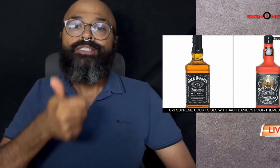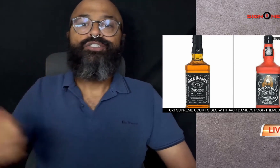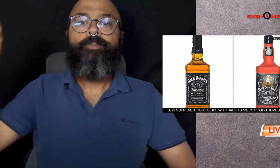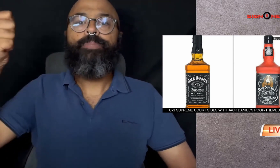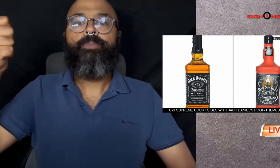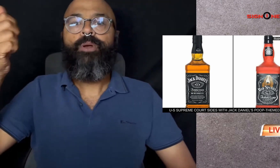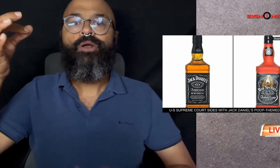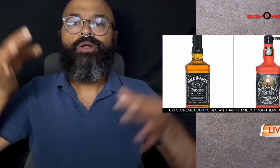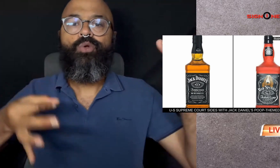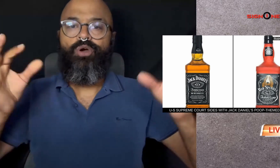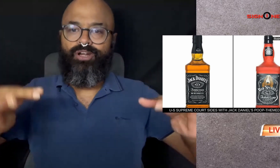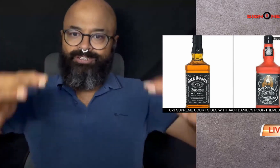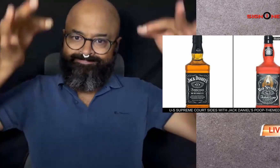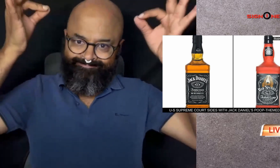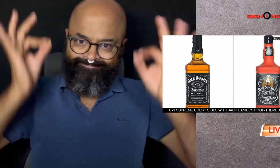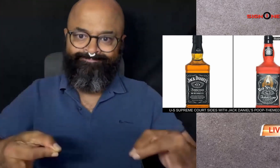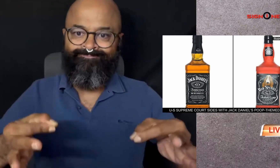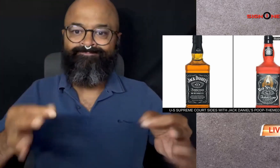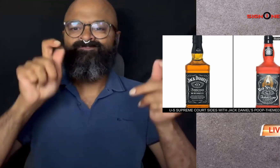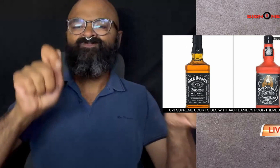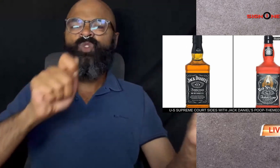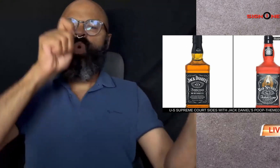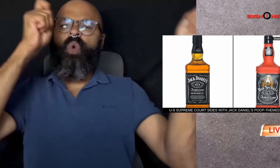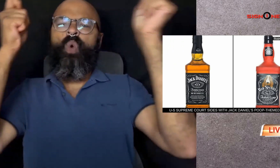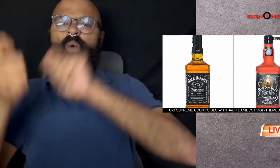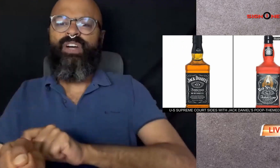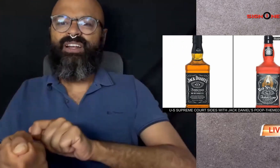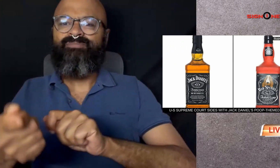the Supreme Court ruling overturns an appeals court decision